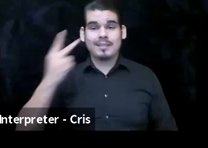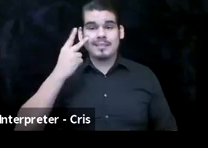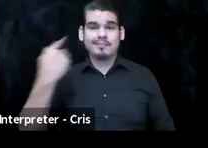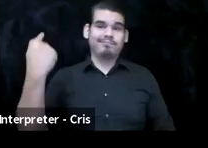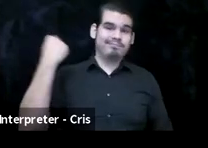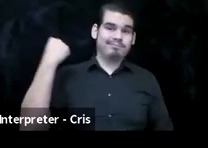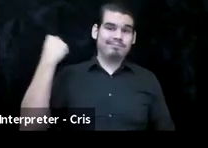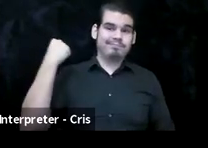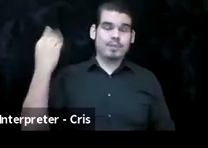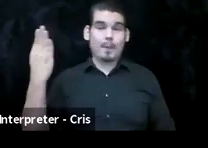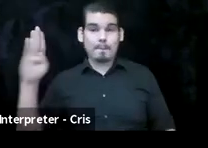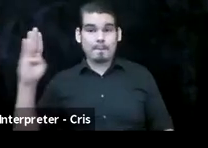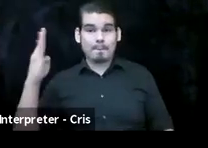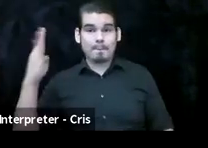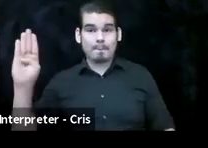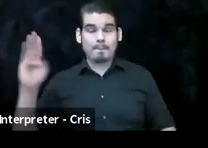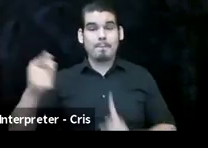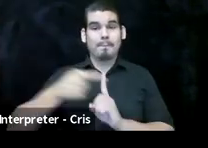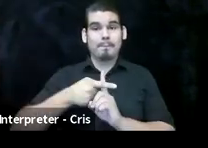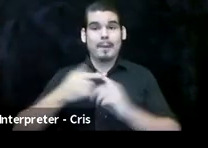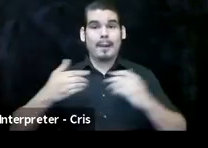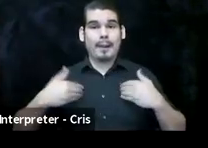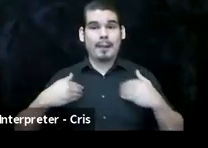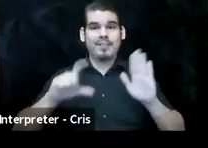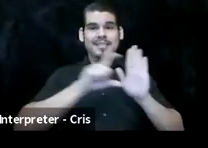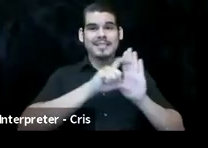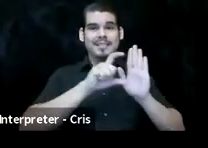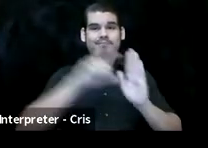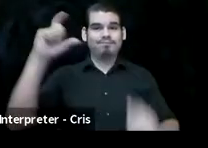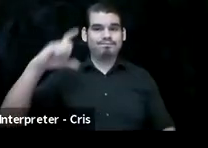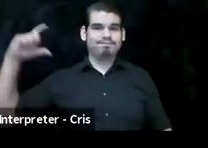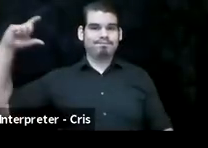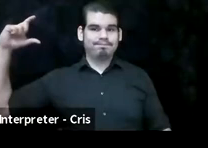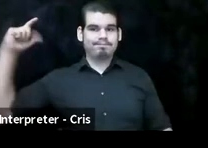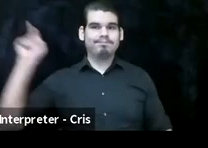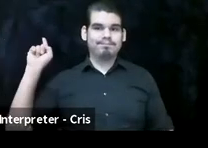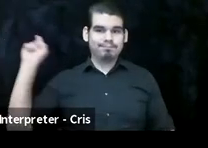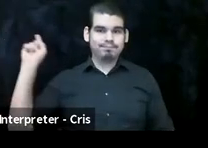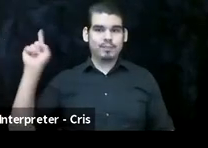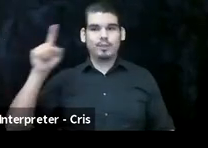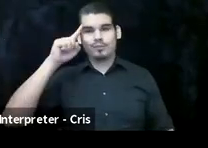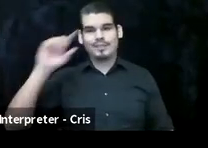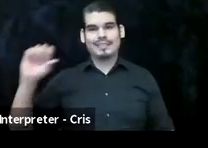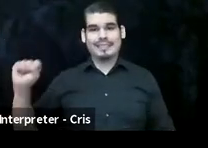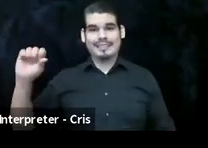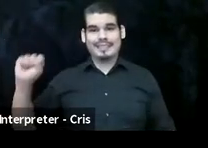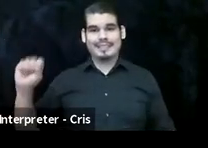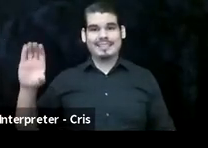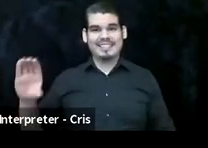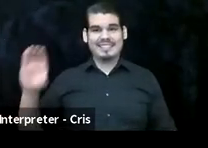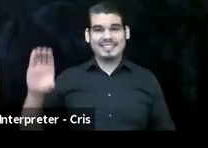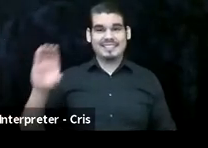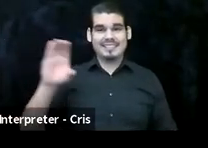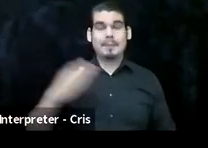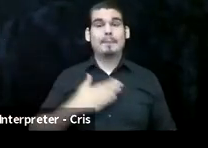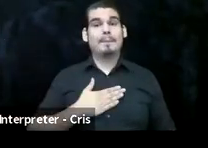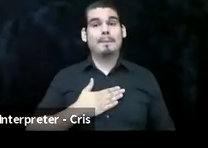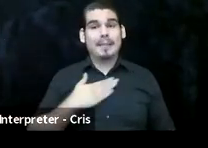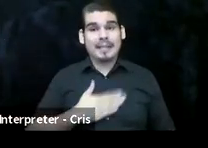Gerardo Chavez, RAD IX: That is just one of the examples we're not speaking yourself, we all seen it in tech talk, we also need you to what happens when you don't um you maybe you're on the.